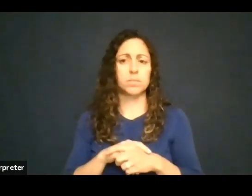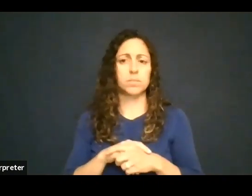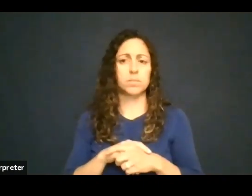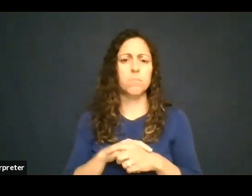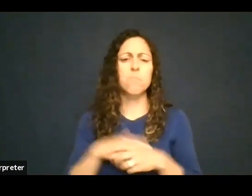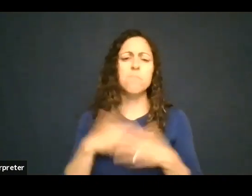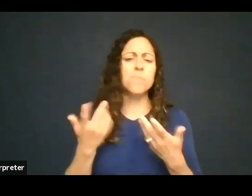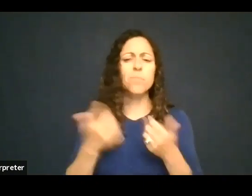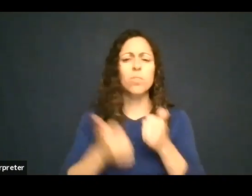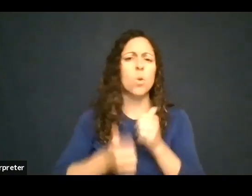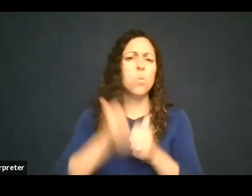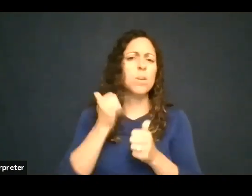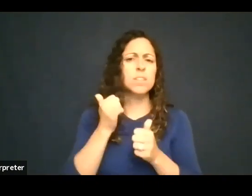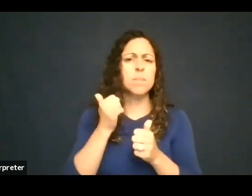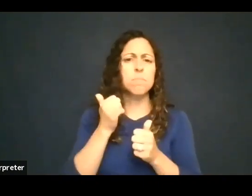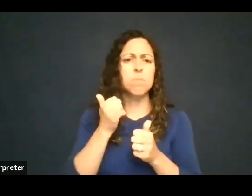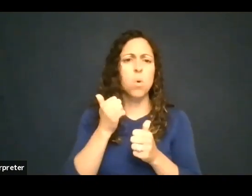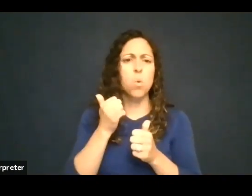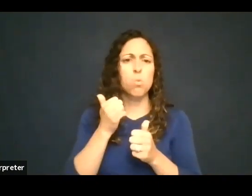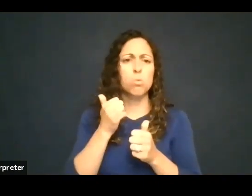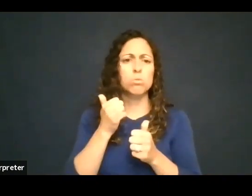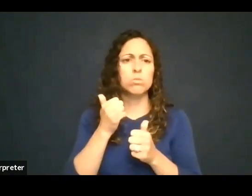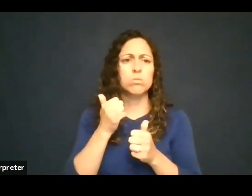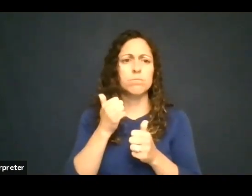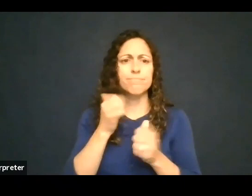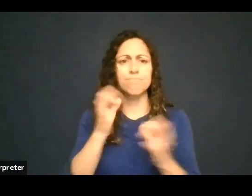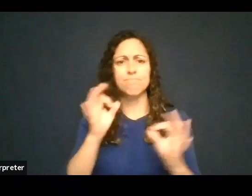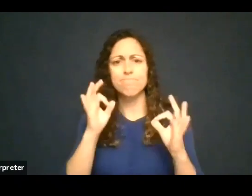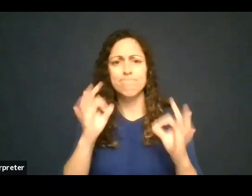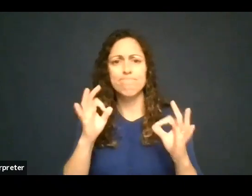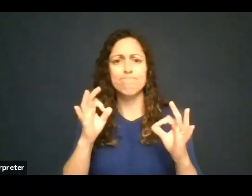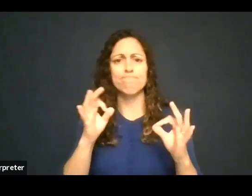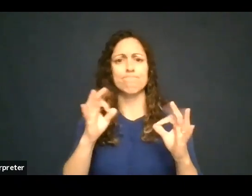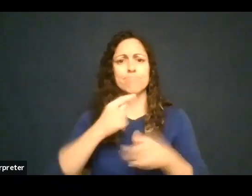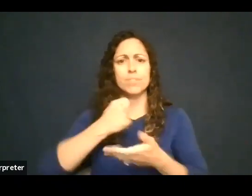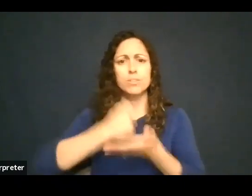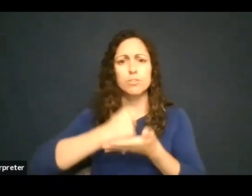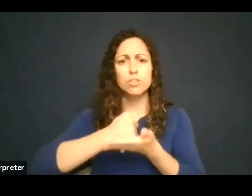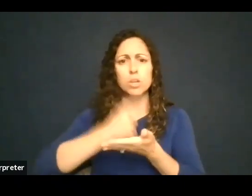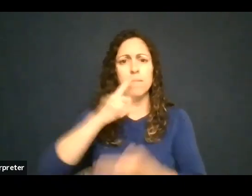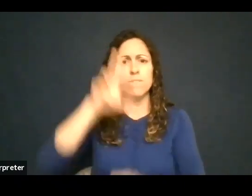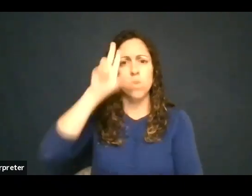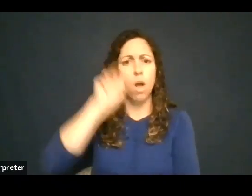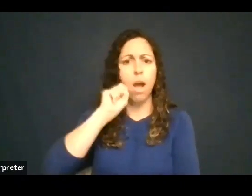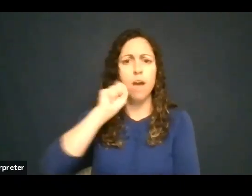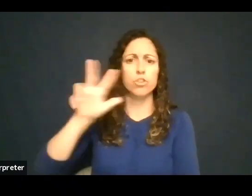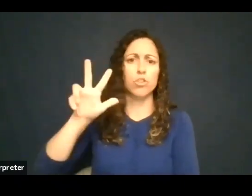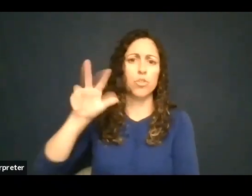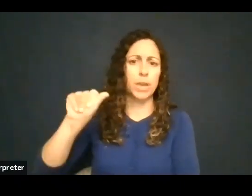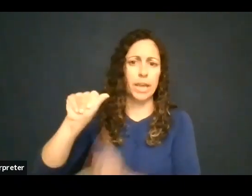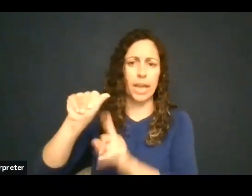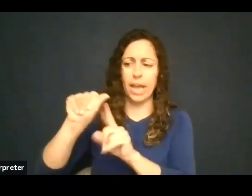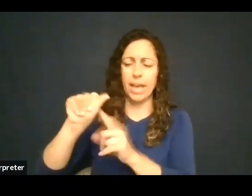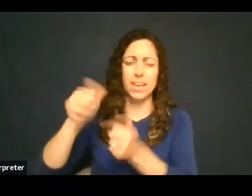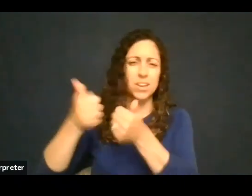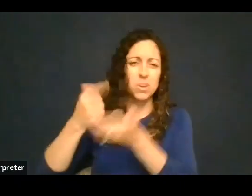in the pipeline for USH3A, and will this therapy work for USH3A with advanced vision loss?